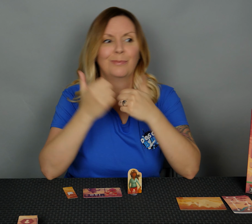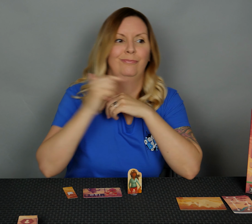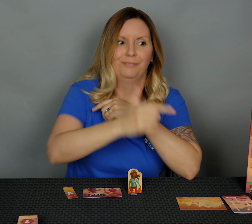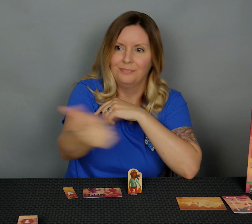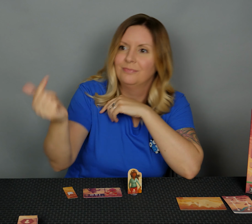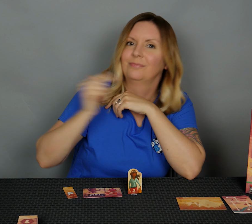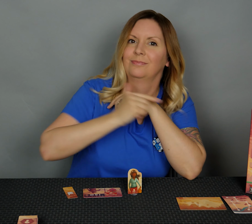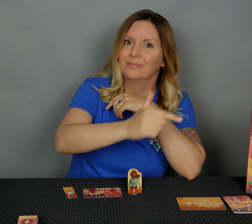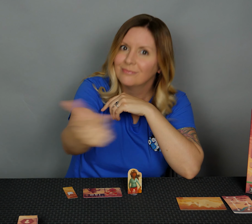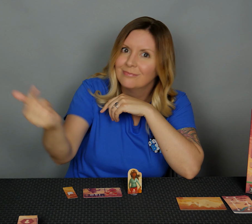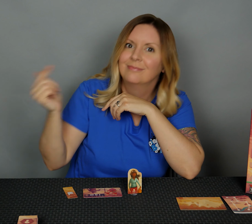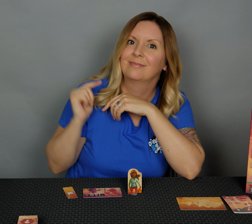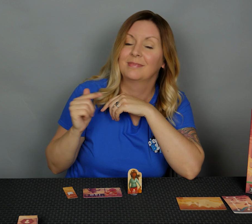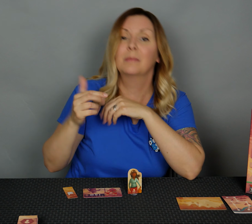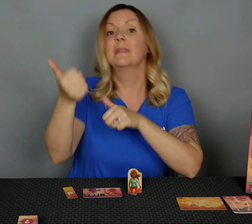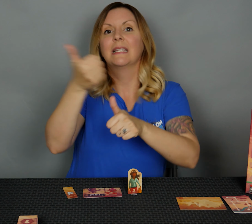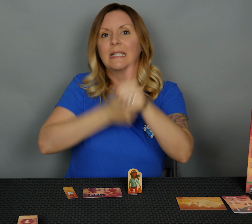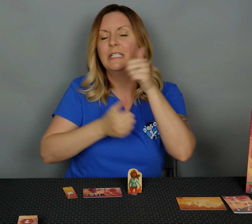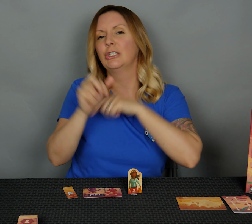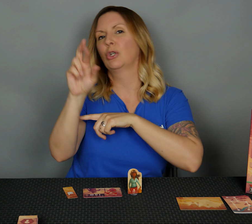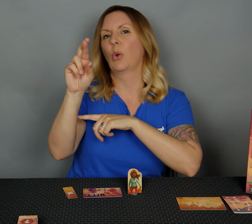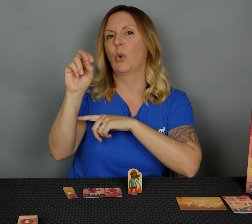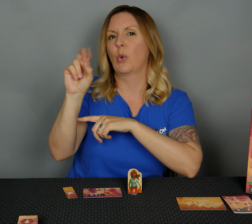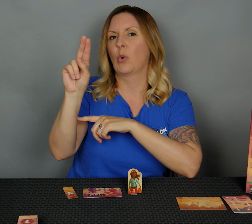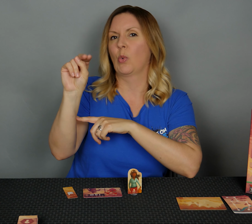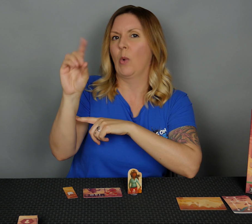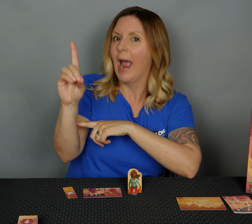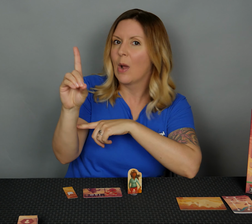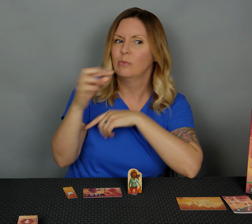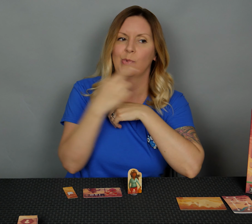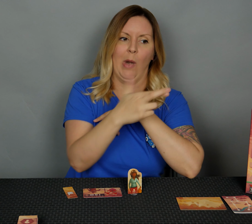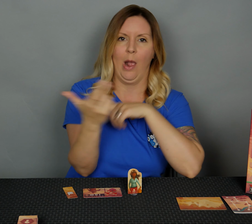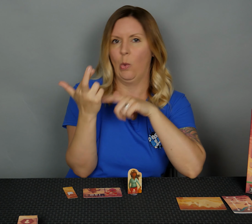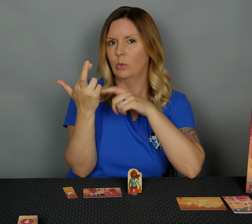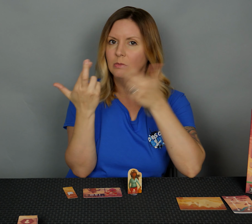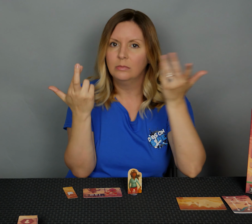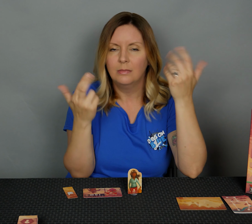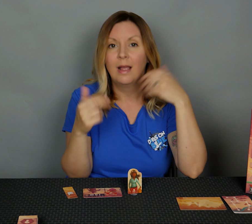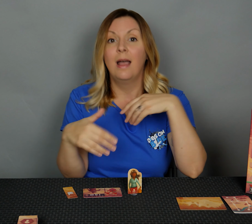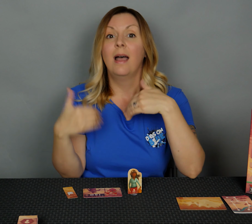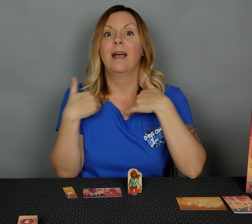The game is played in rounds and in each round there are 3 phases.